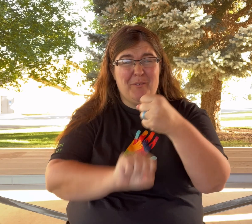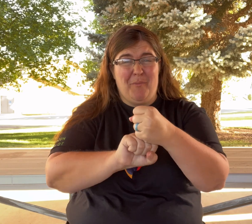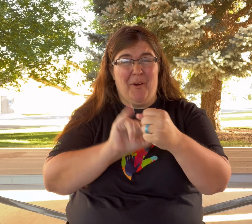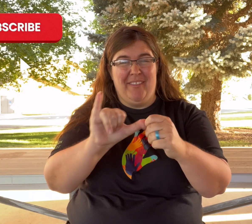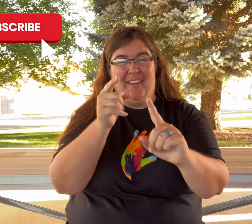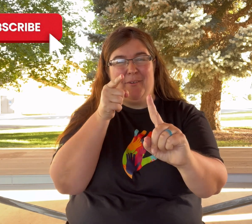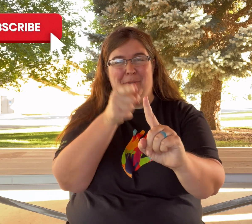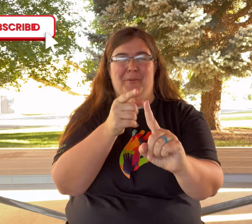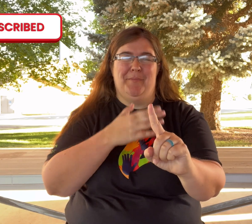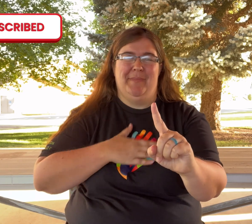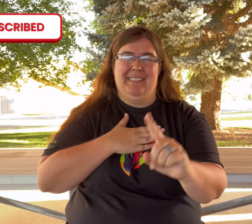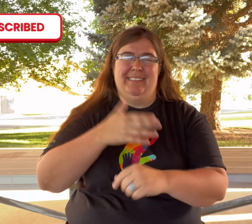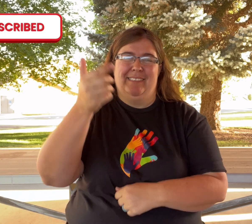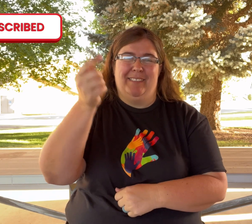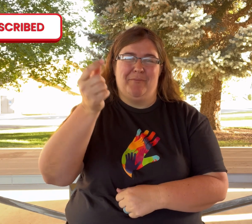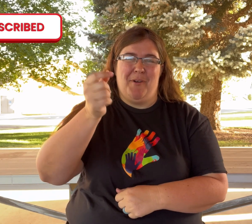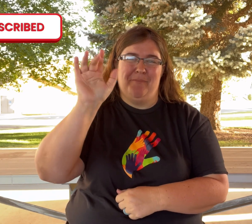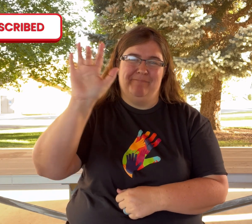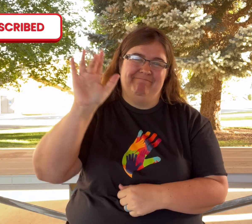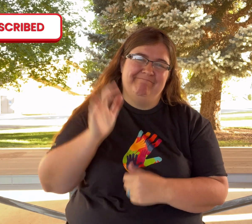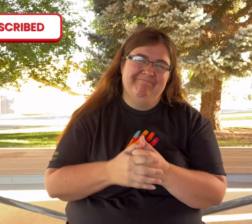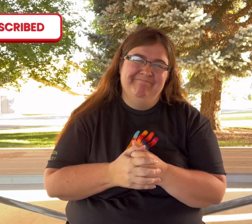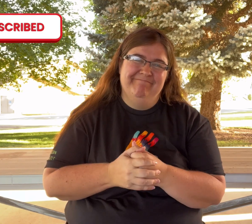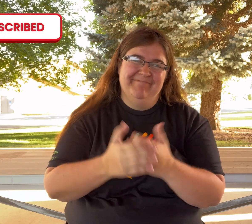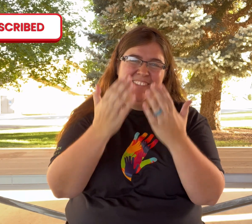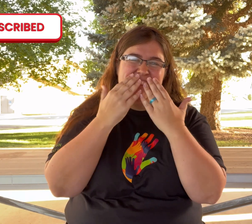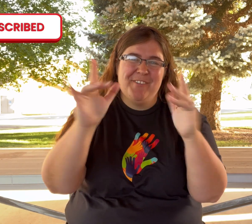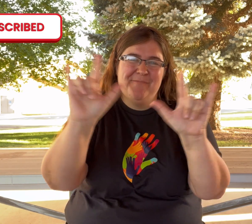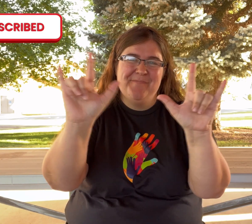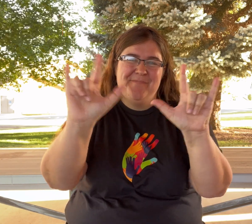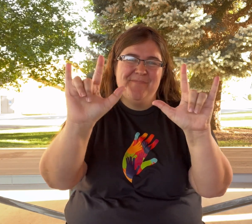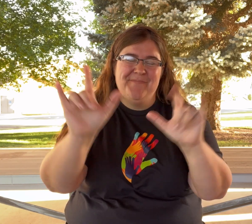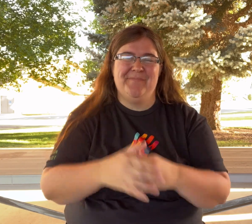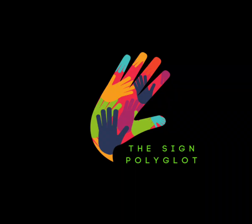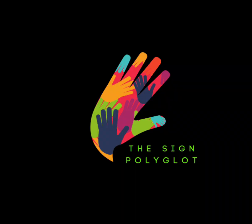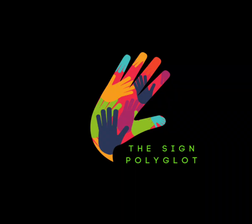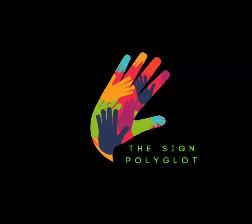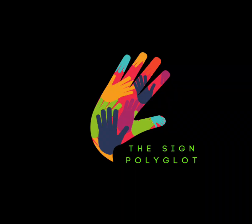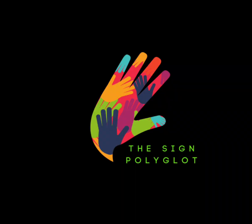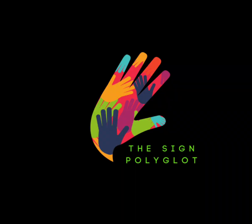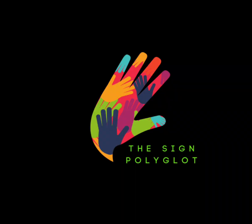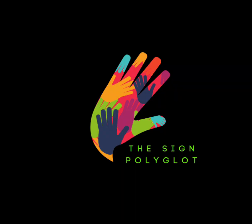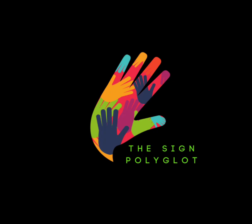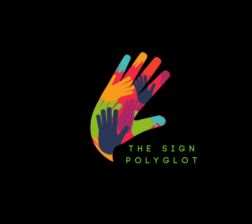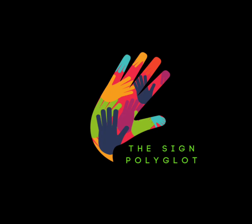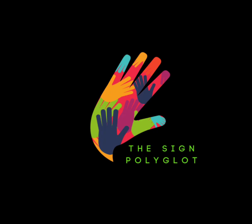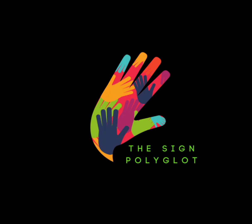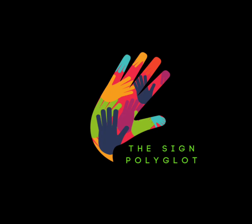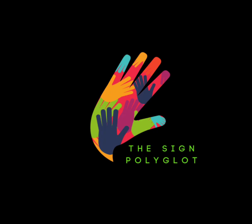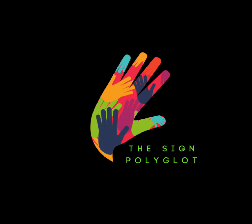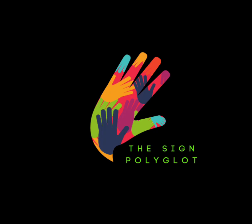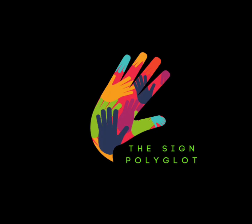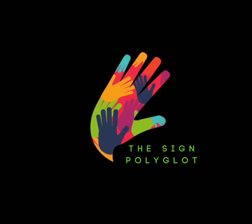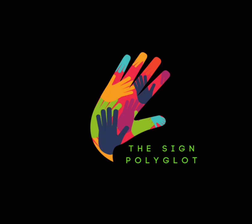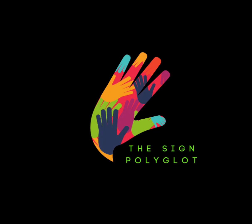if you support that goal, please subscribe. I really appreciate it. Thank you so much!